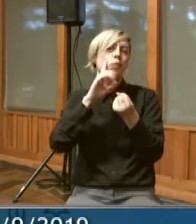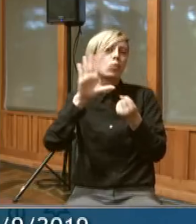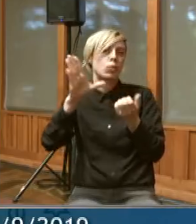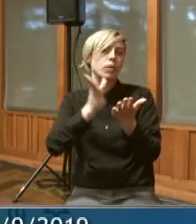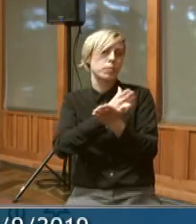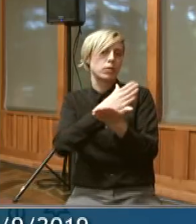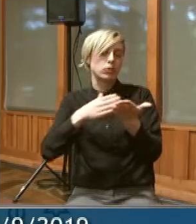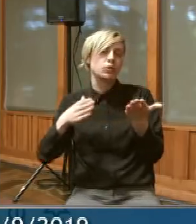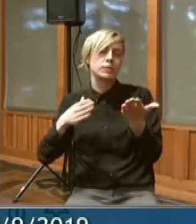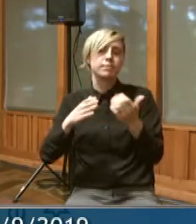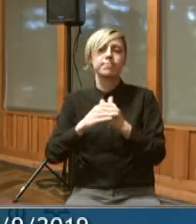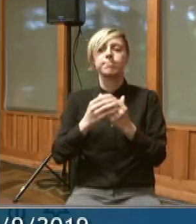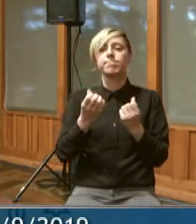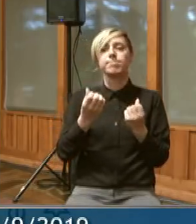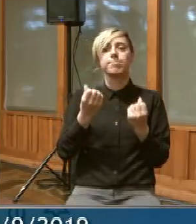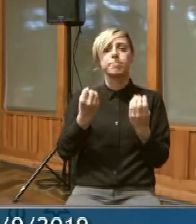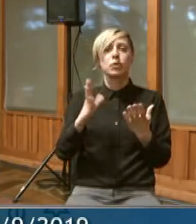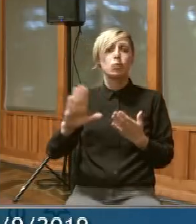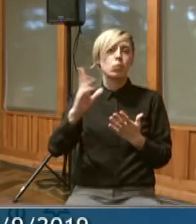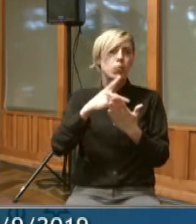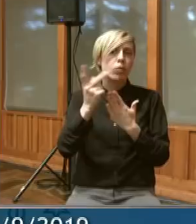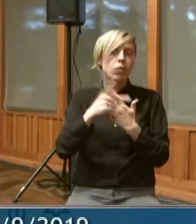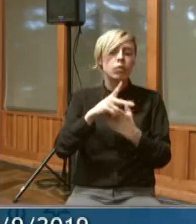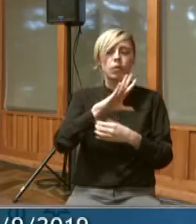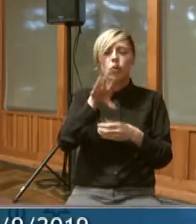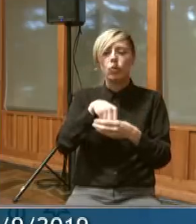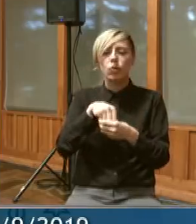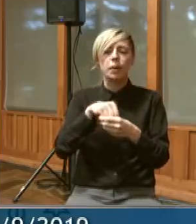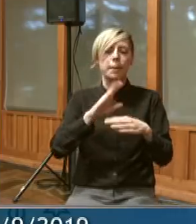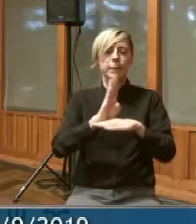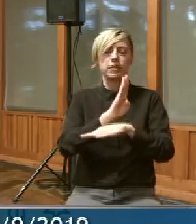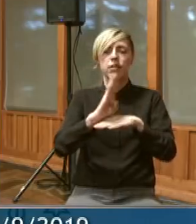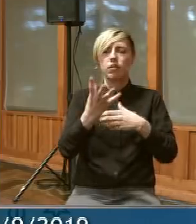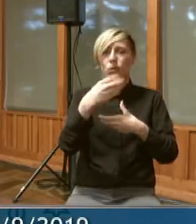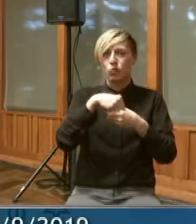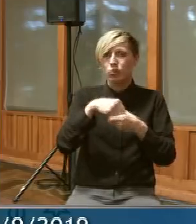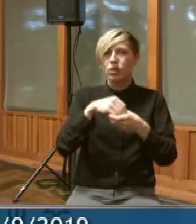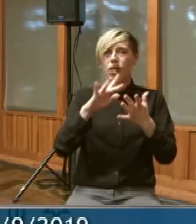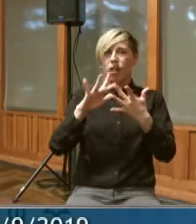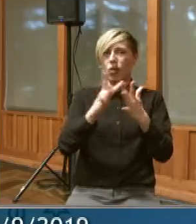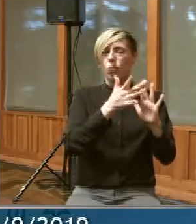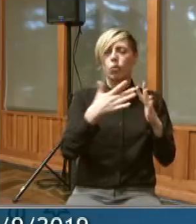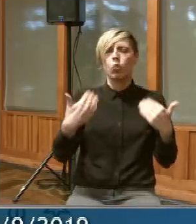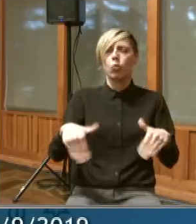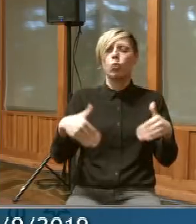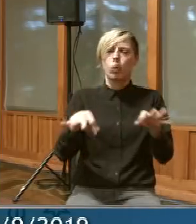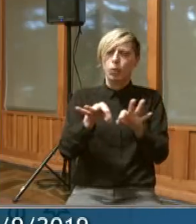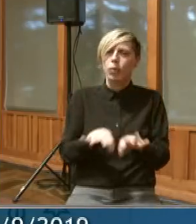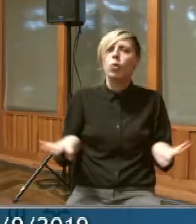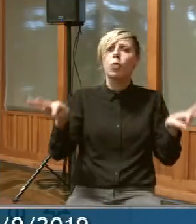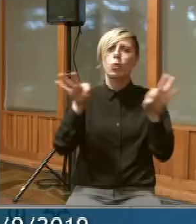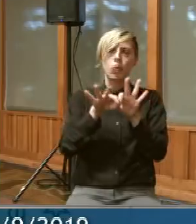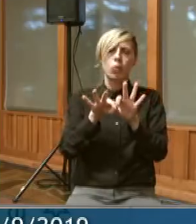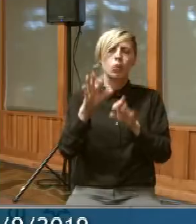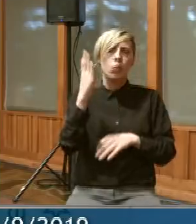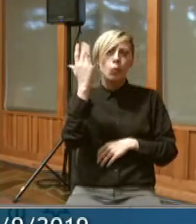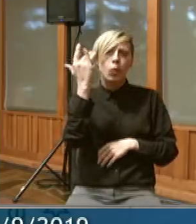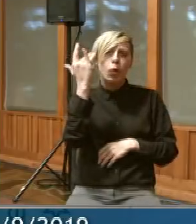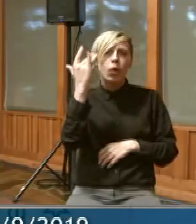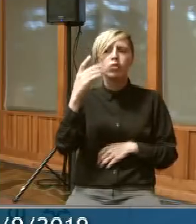I'M HERE TO ADVOCATE ON BEHALF OF THESE ORGANIZATIONS. MANY OF THE PROGRAMS INCLUDING THE INCLUSIVE BUSINESS RESOURCE